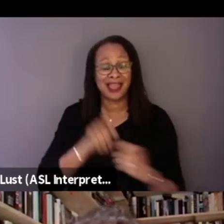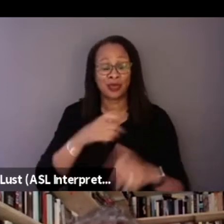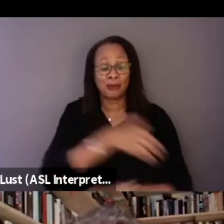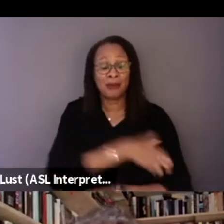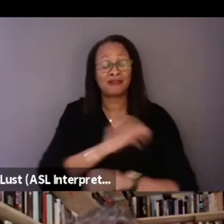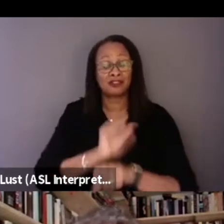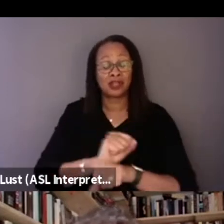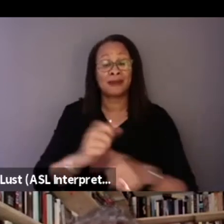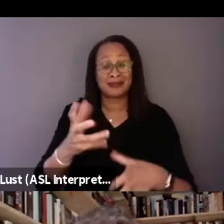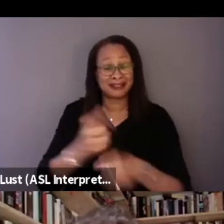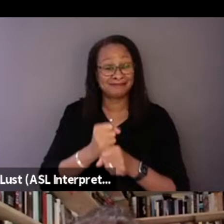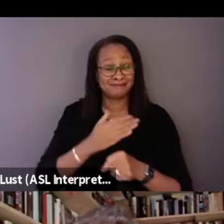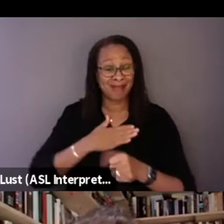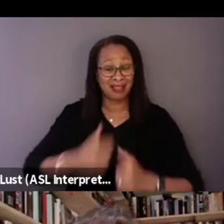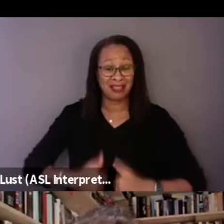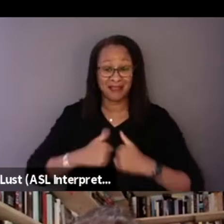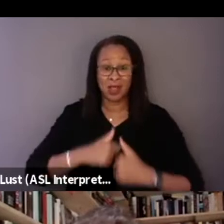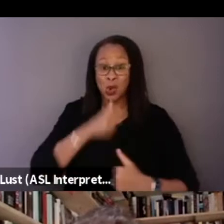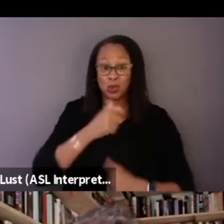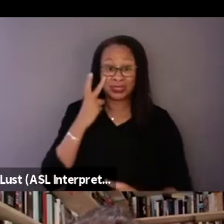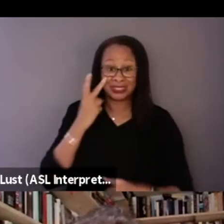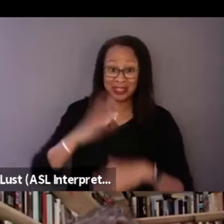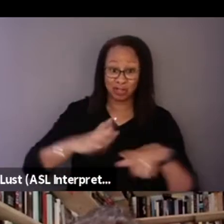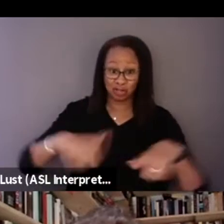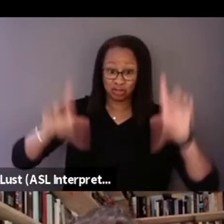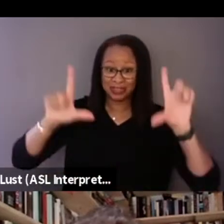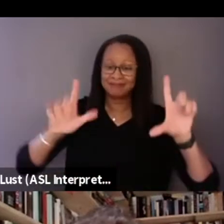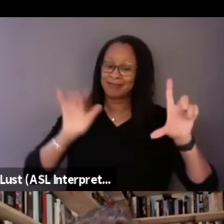Who you see on screen is who I am and how I see myself.